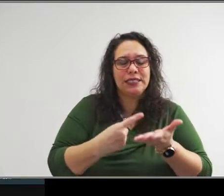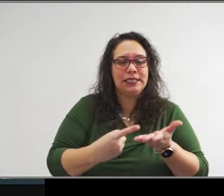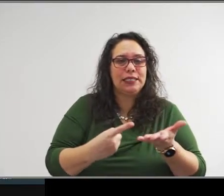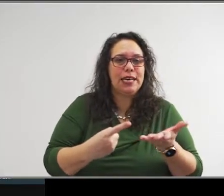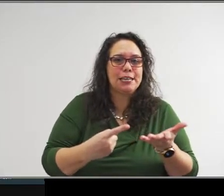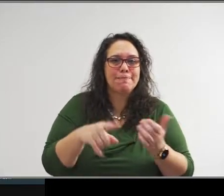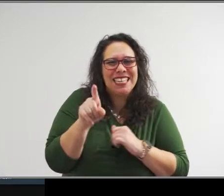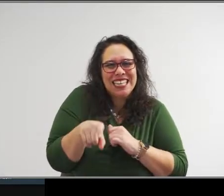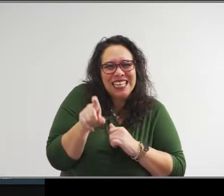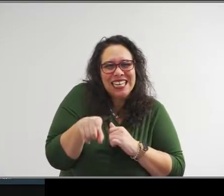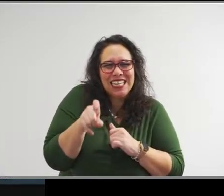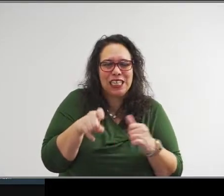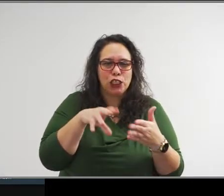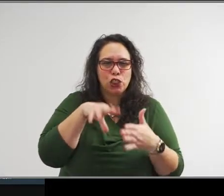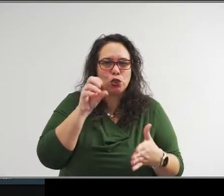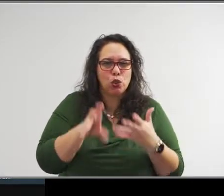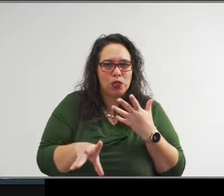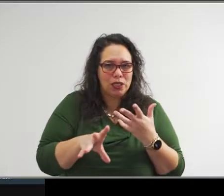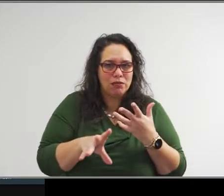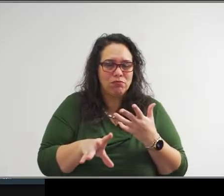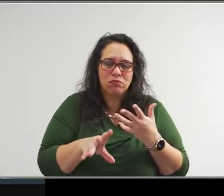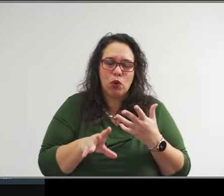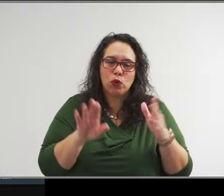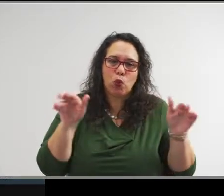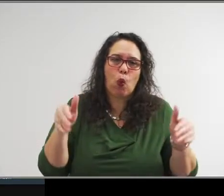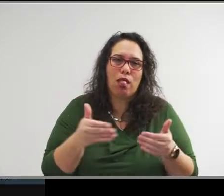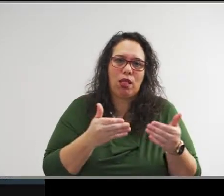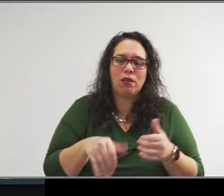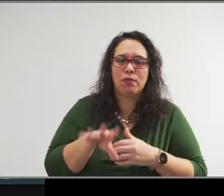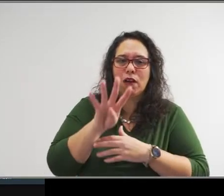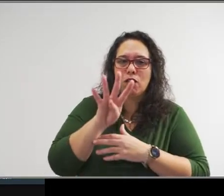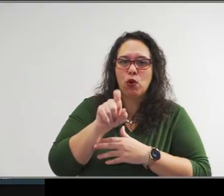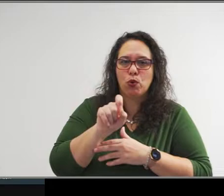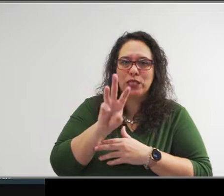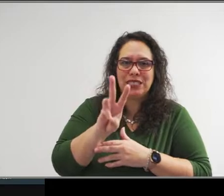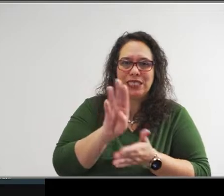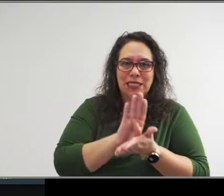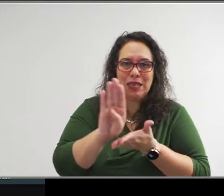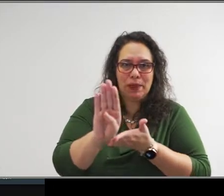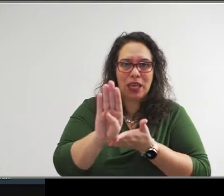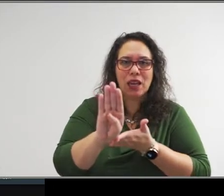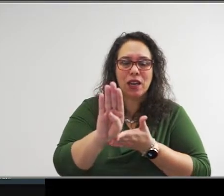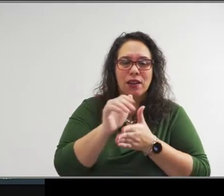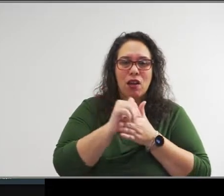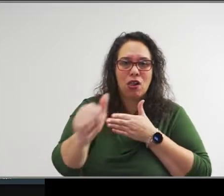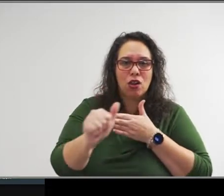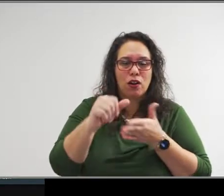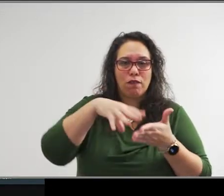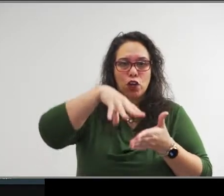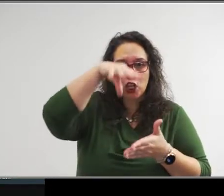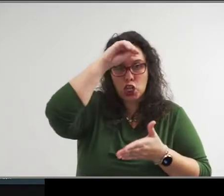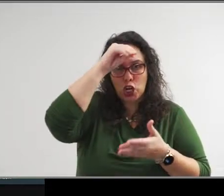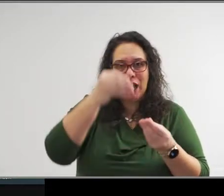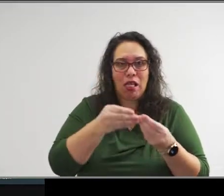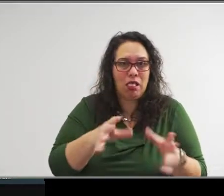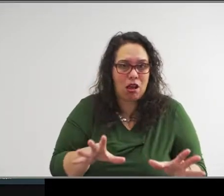is certainly welcomed with this $4.6 billion for learning loss and interventions.